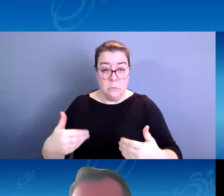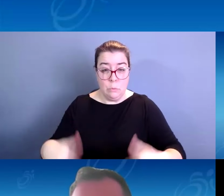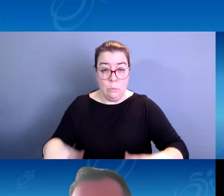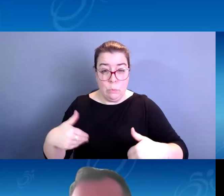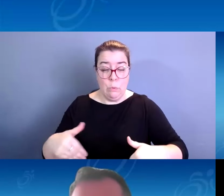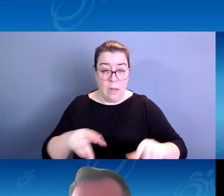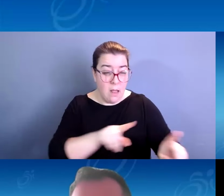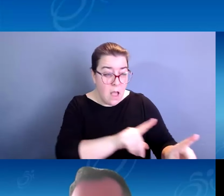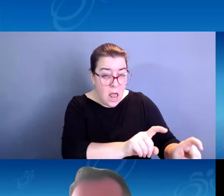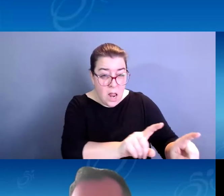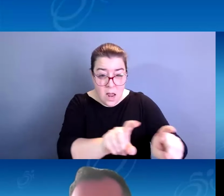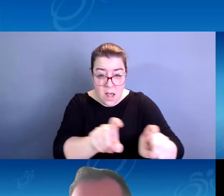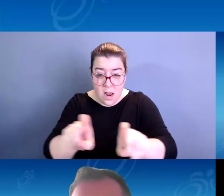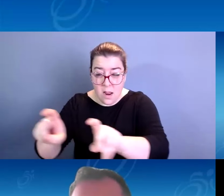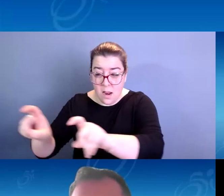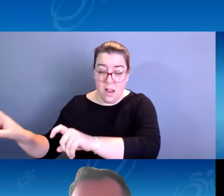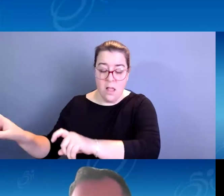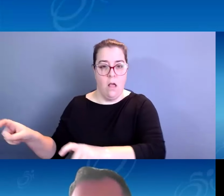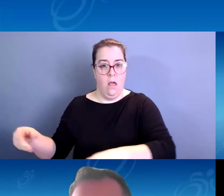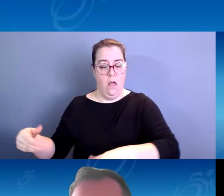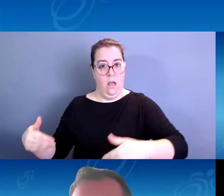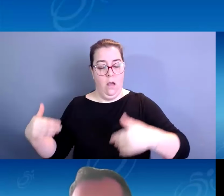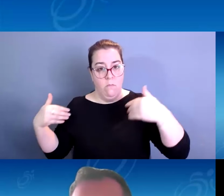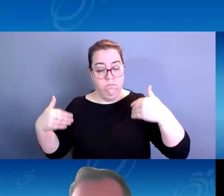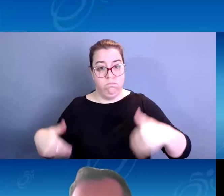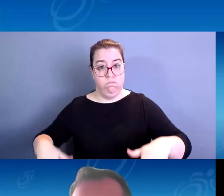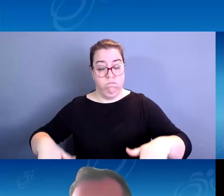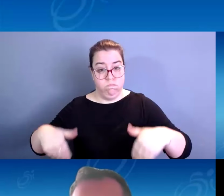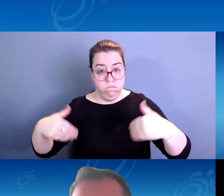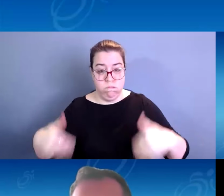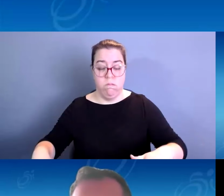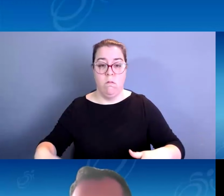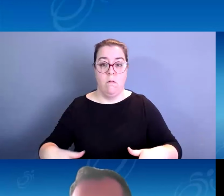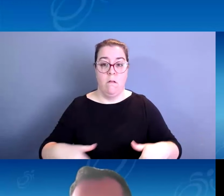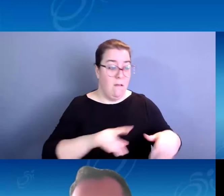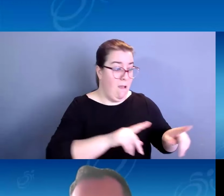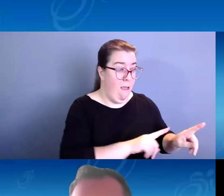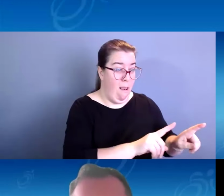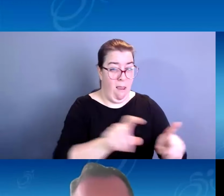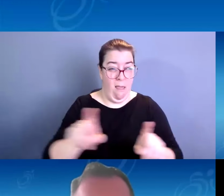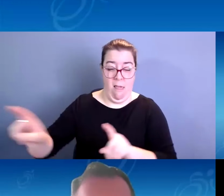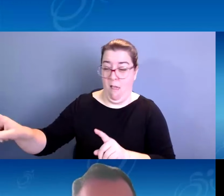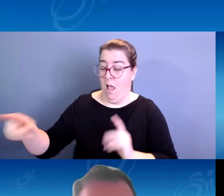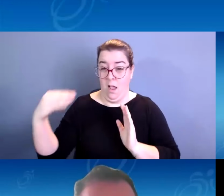And that would take a very long time to remedy. And the the thing is, it's seasonal hires.